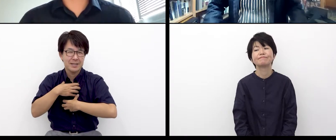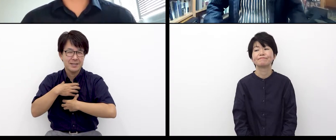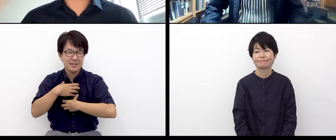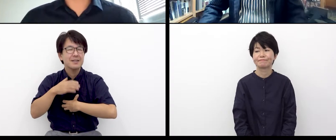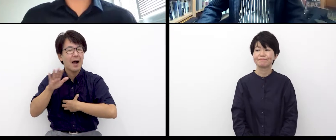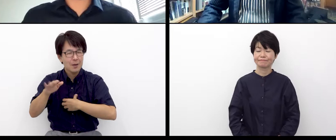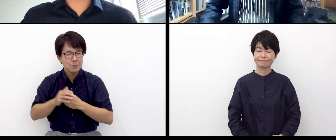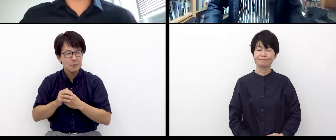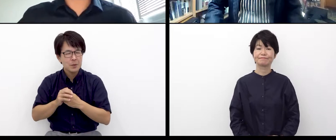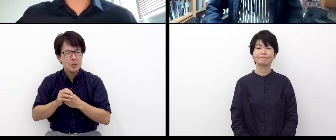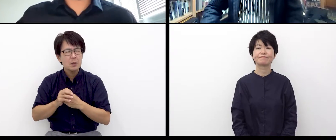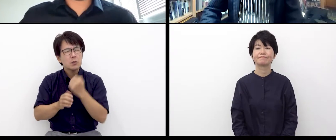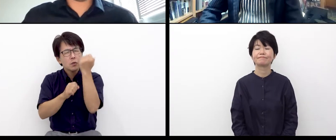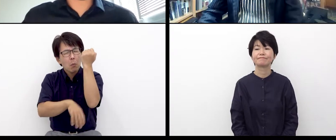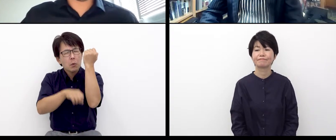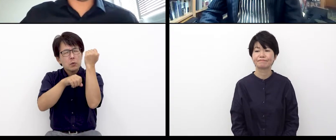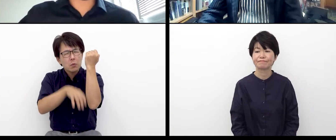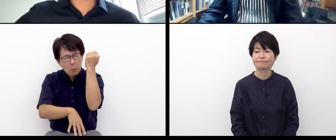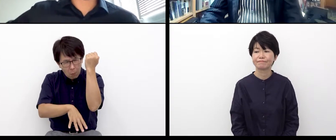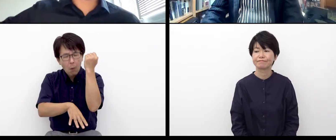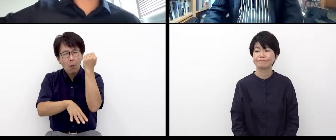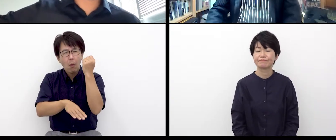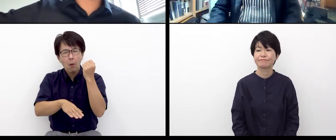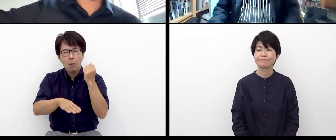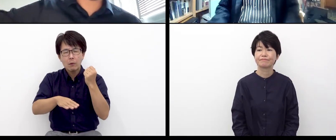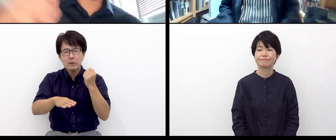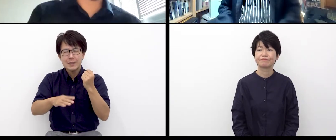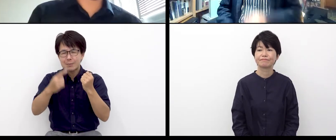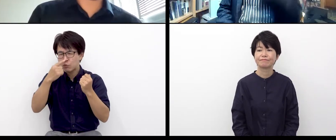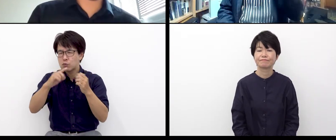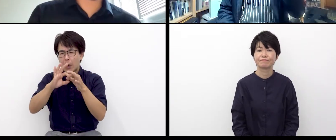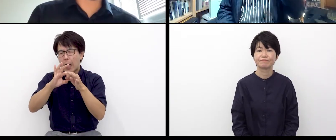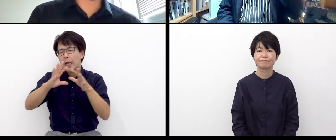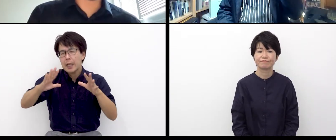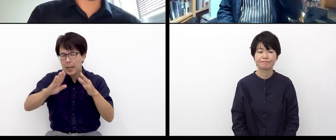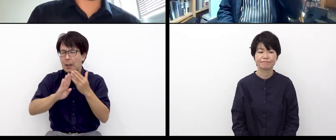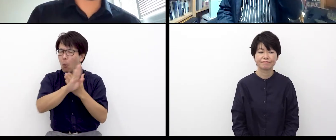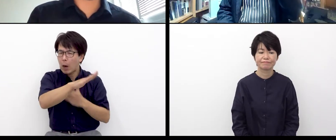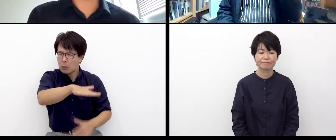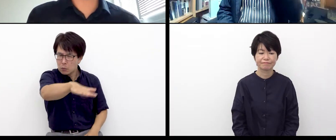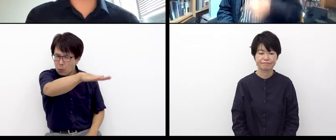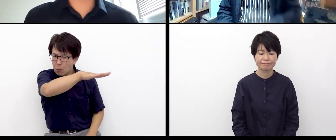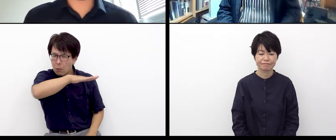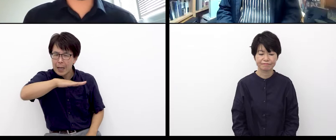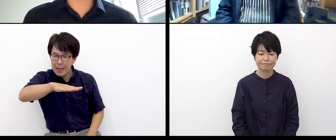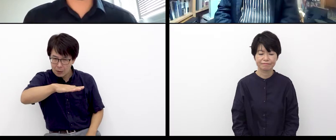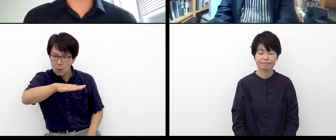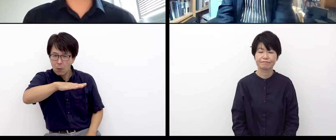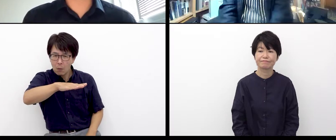whether they completely stop communication